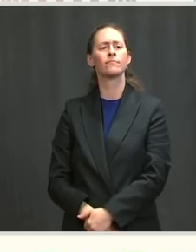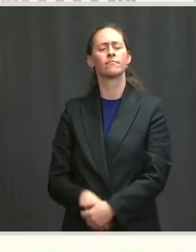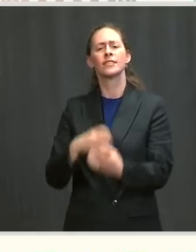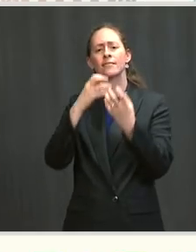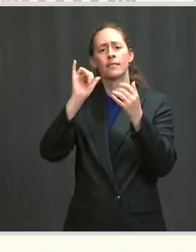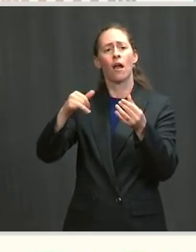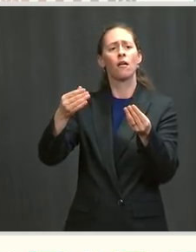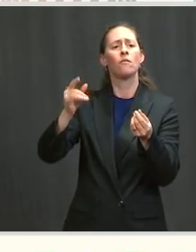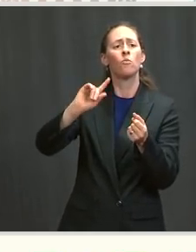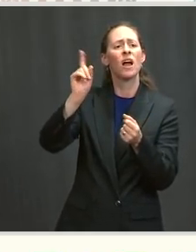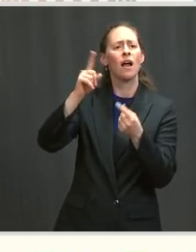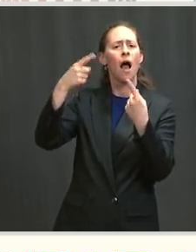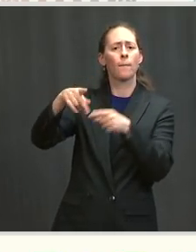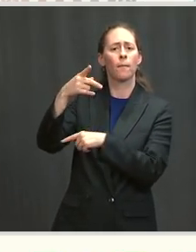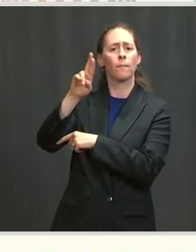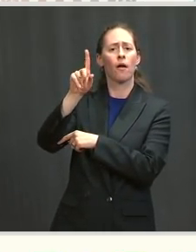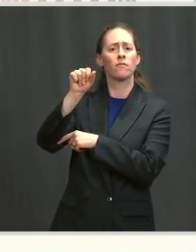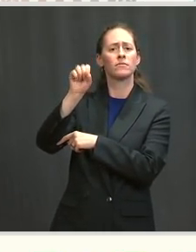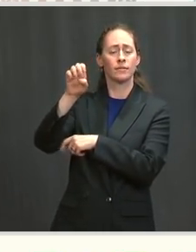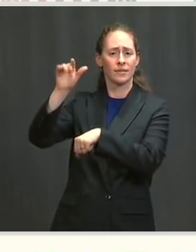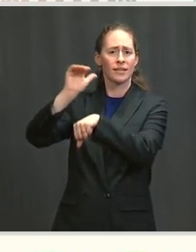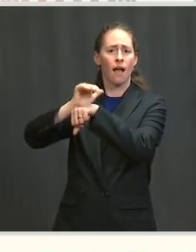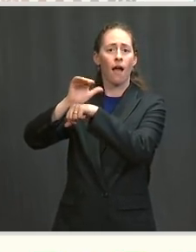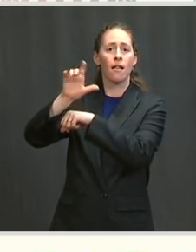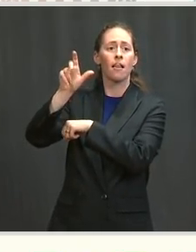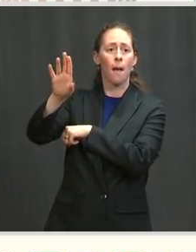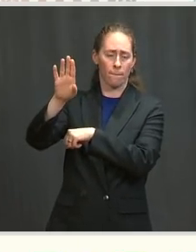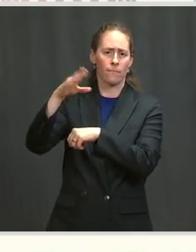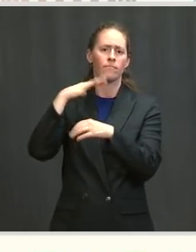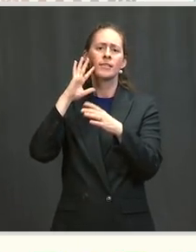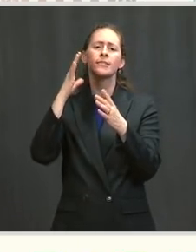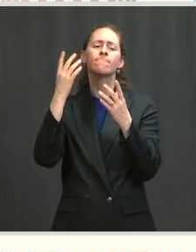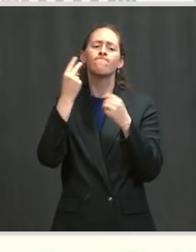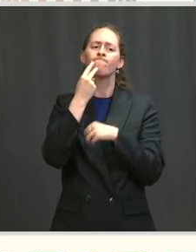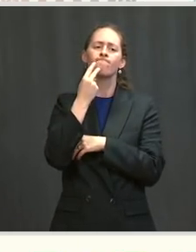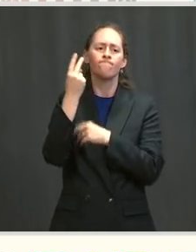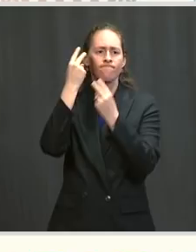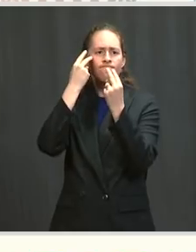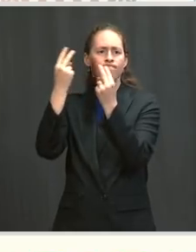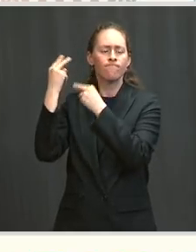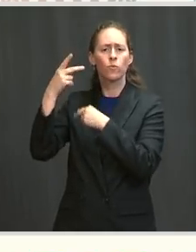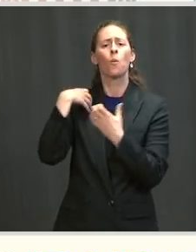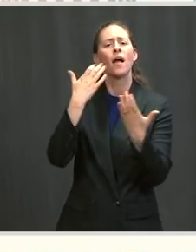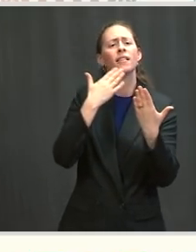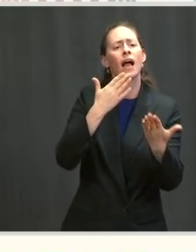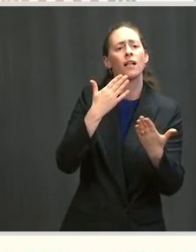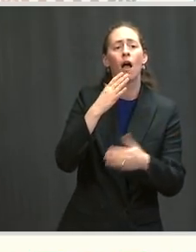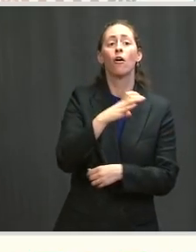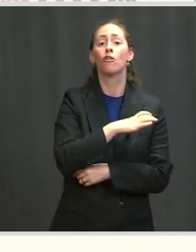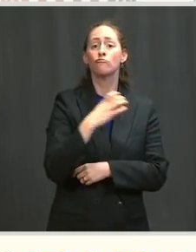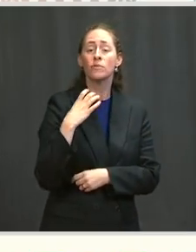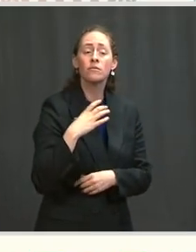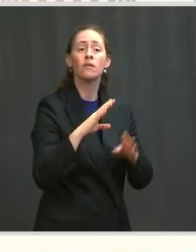And I want to thank all of the members of the United States House of Representatives and the United States Senate for standing up